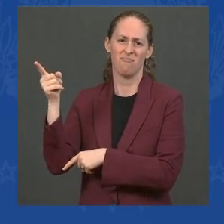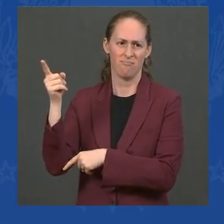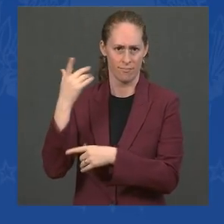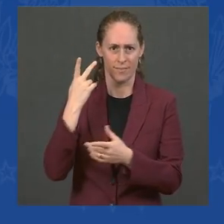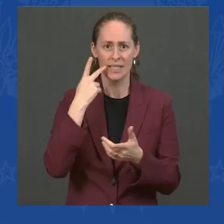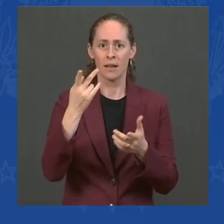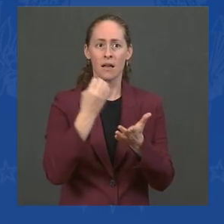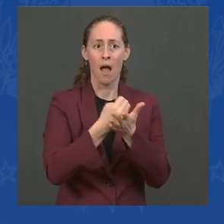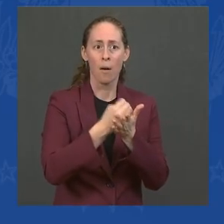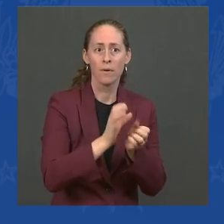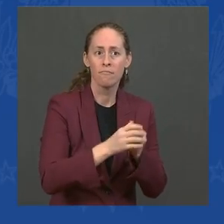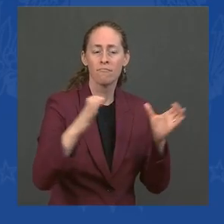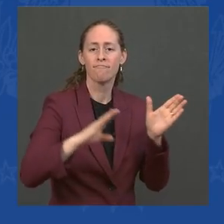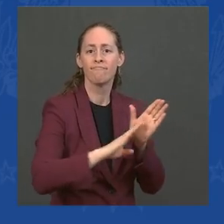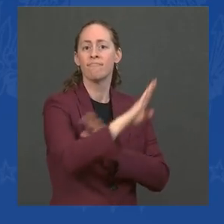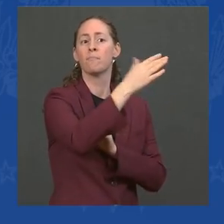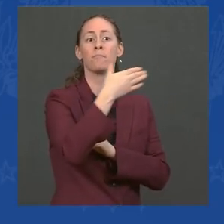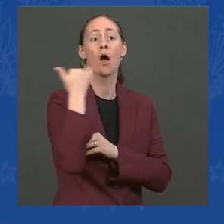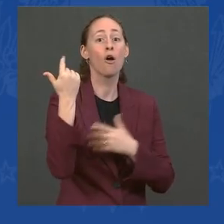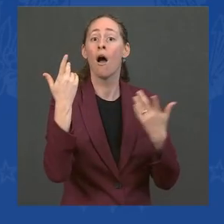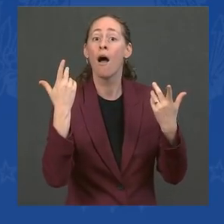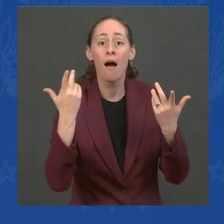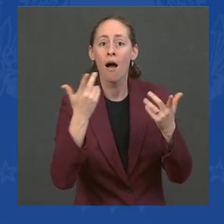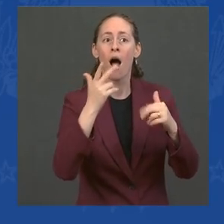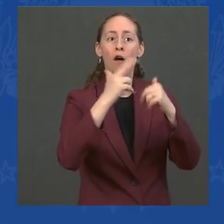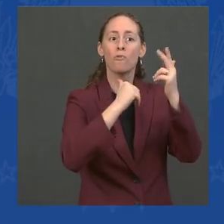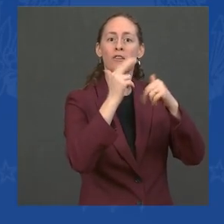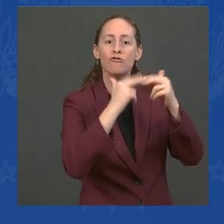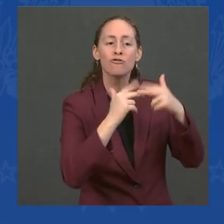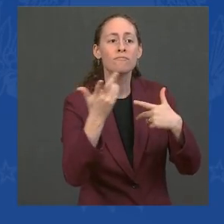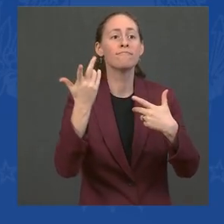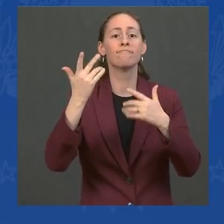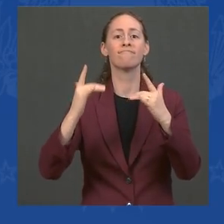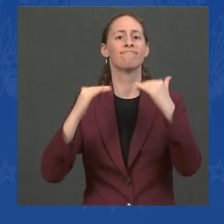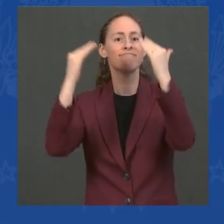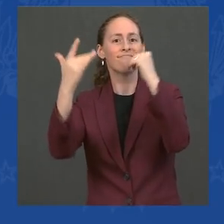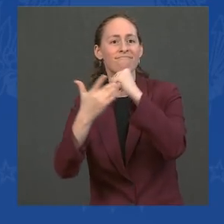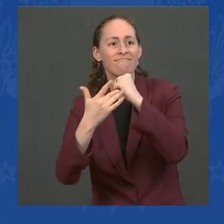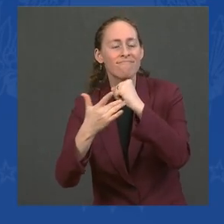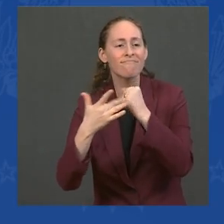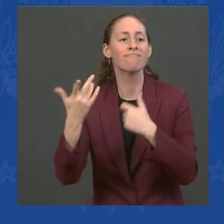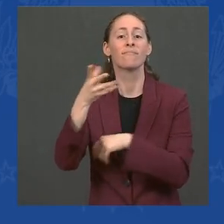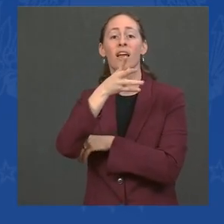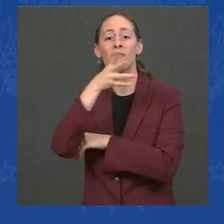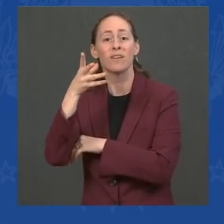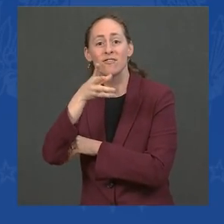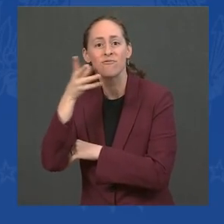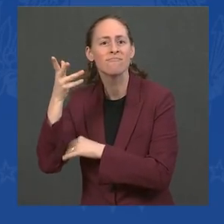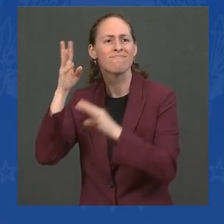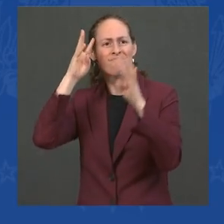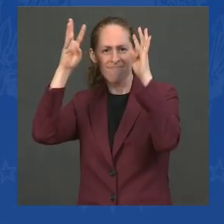advanced manufacturing, in agriculture, the innovation economy, clean energy and more.